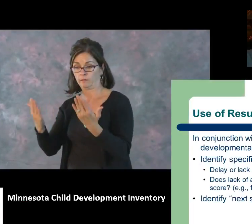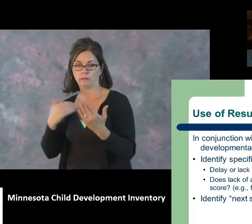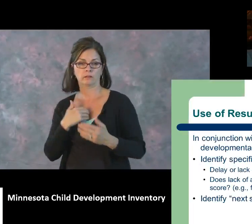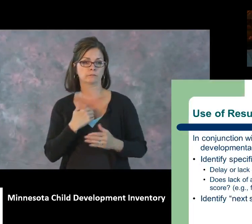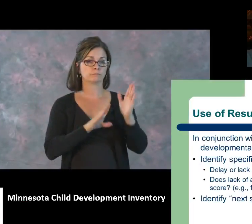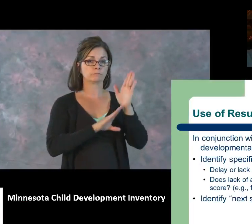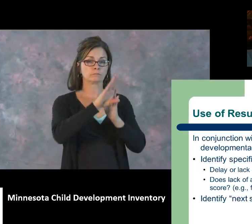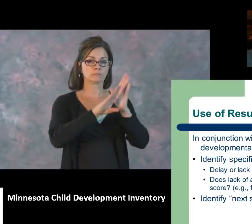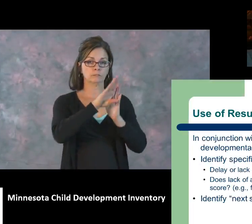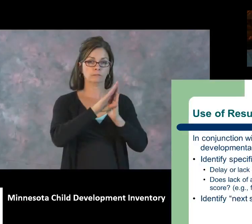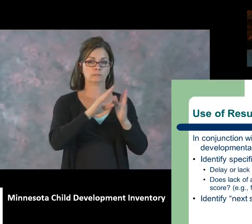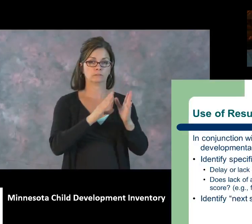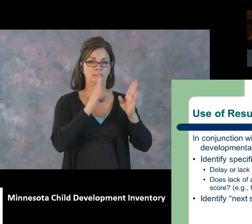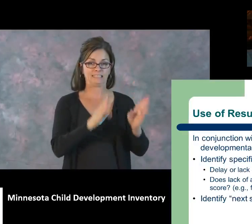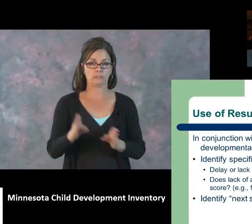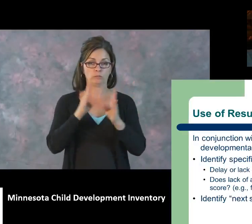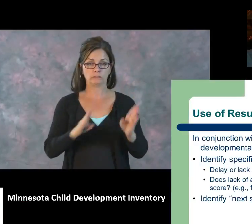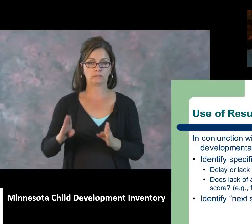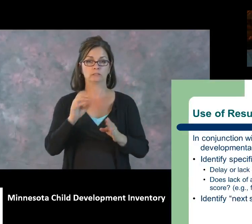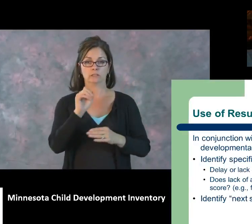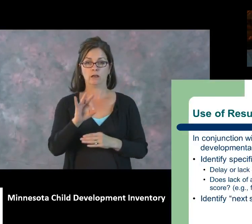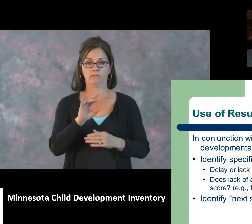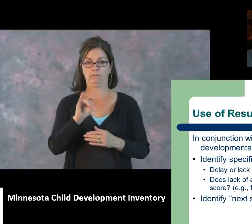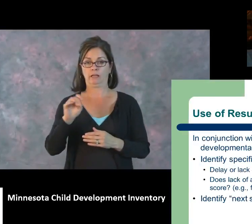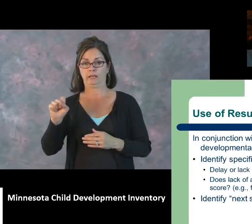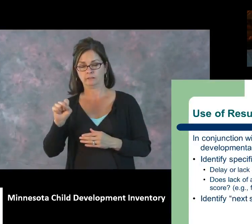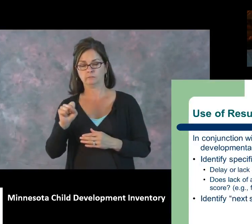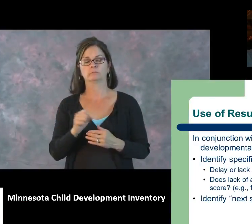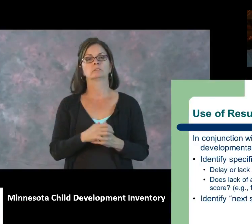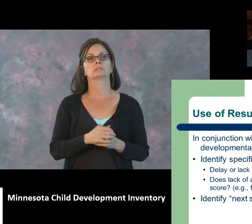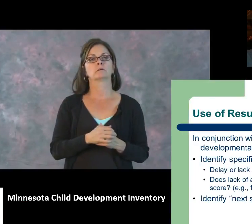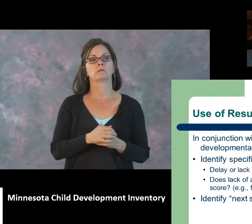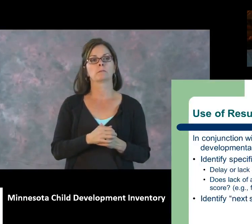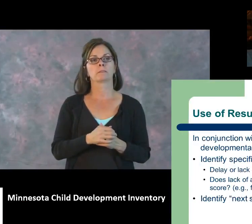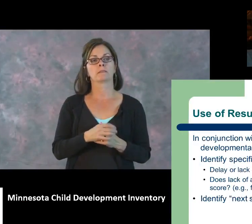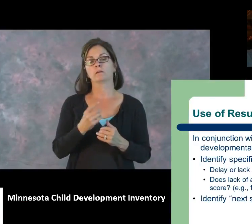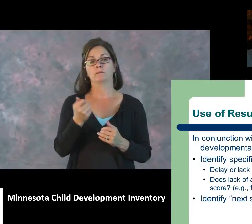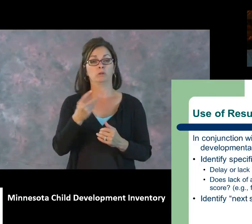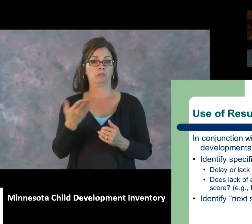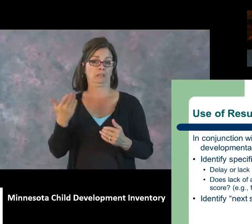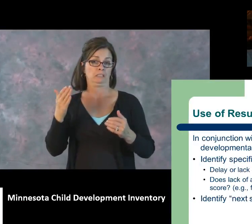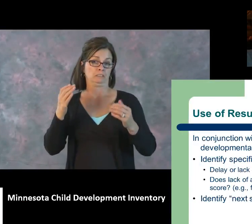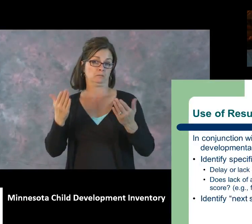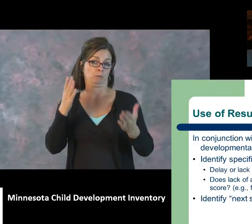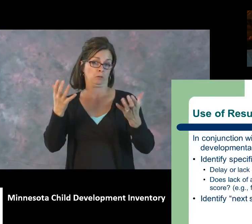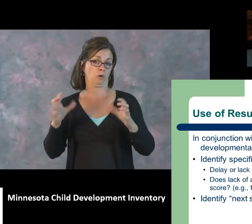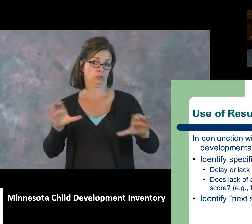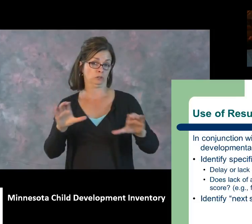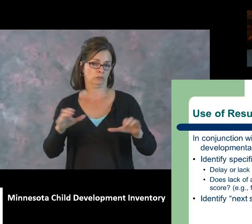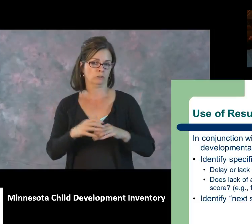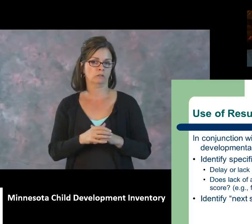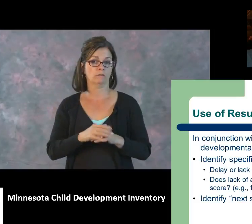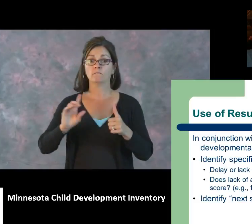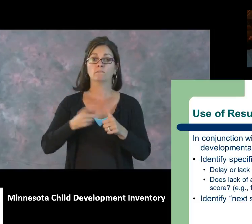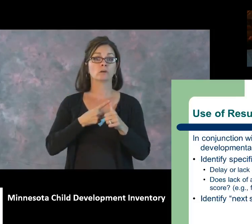of the different items. A couple things that one might want to do. First is identify: where are the specific items